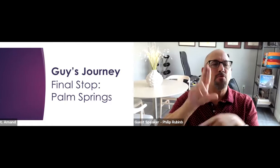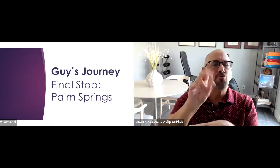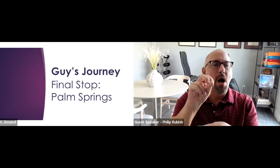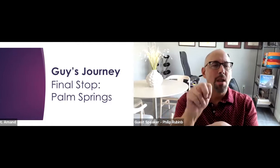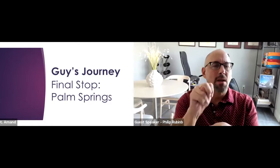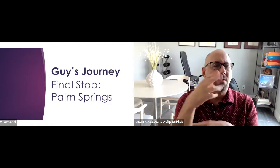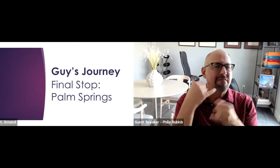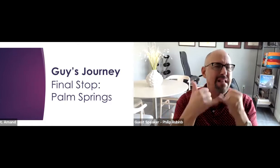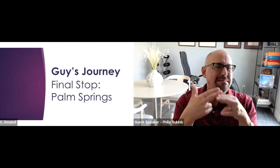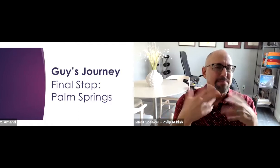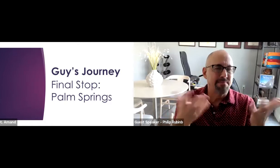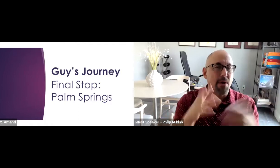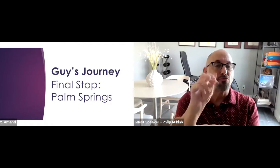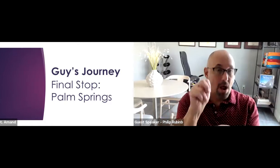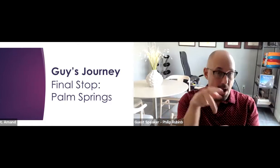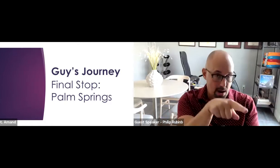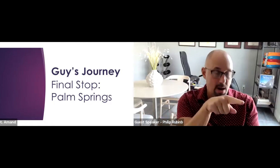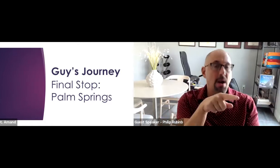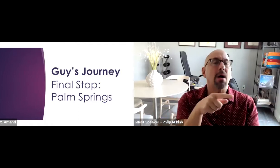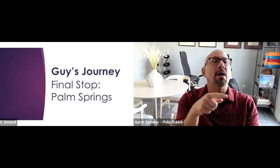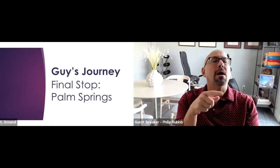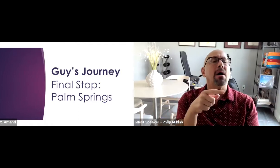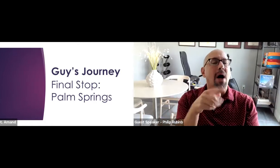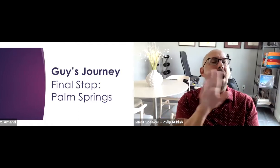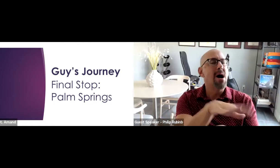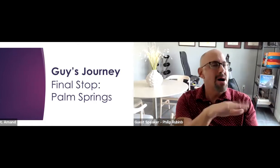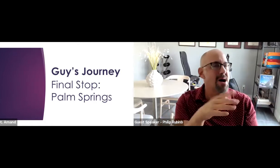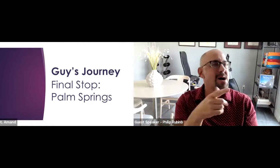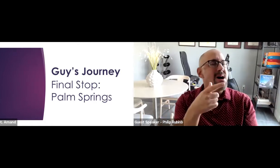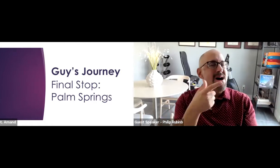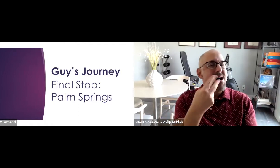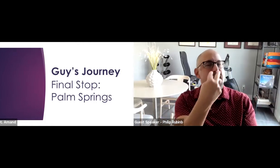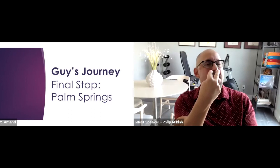the Coachella Valley Rep Theater. His name was Ron-- I don't remember his last name--